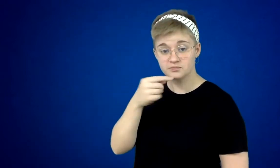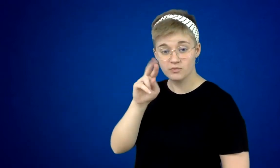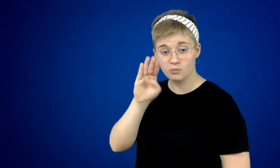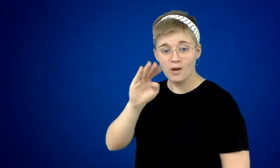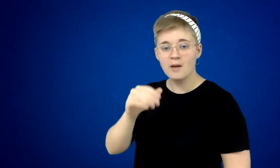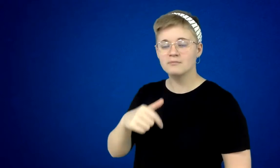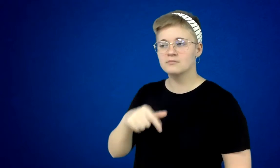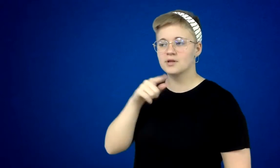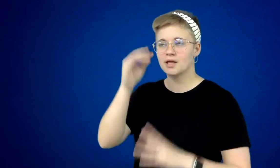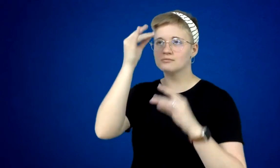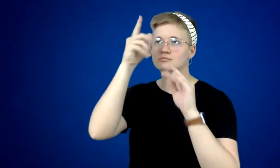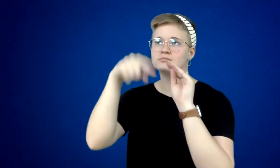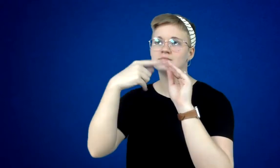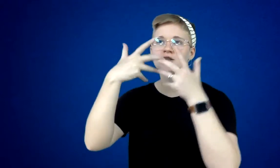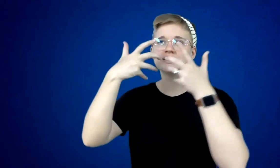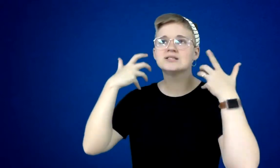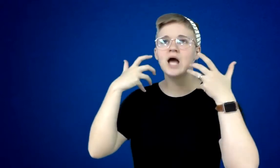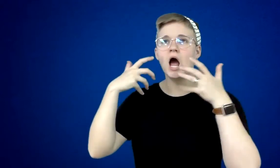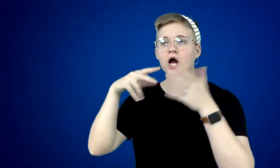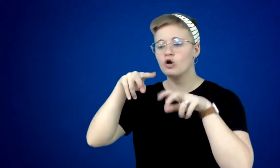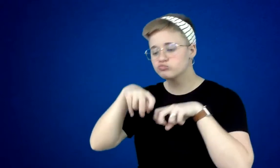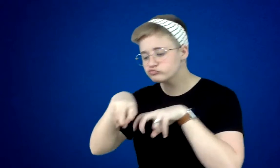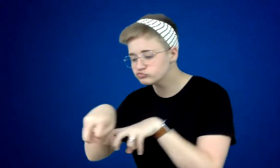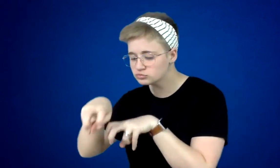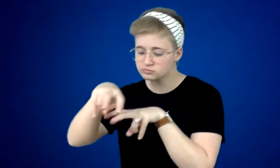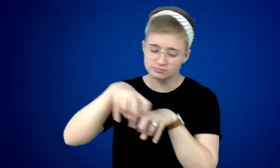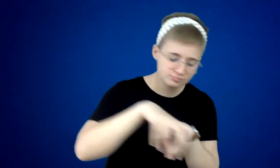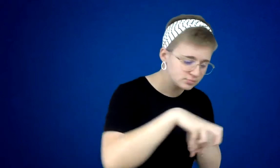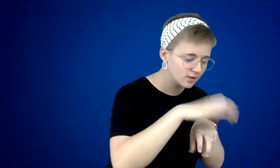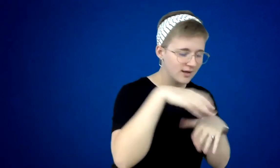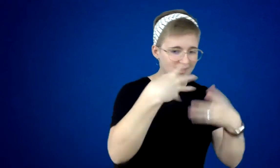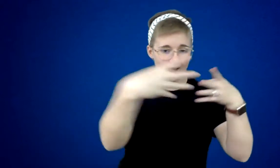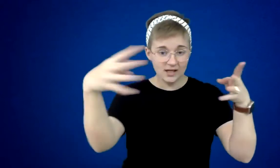thinking about the tiger pacing back and forth in the cage. He was certain that the tiger